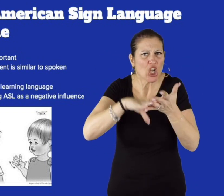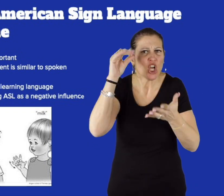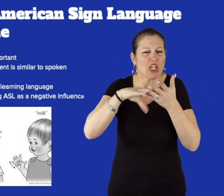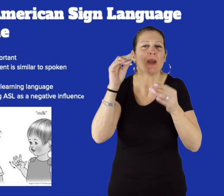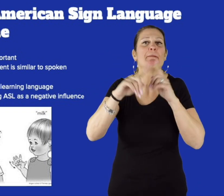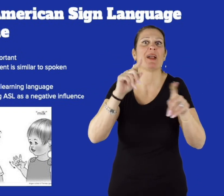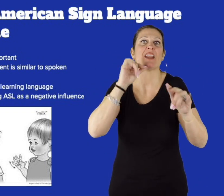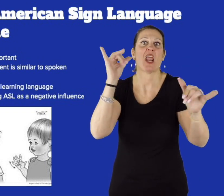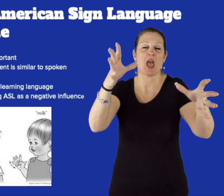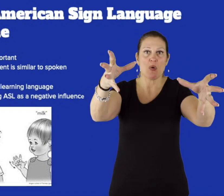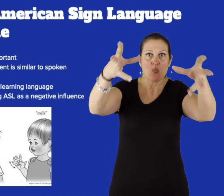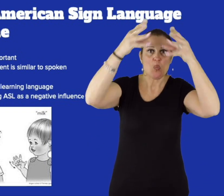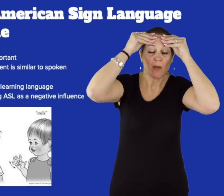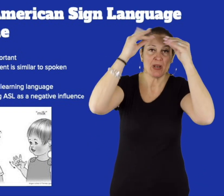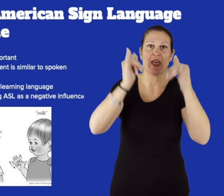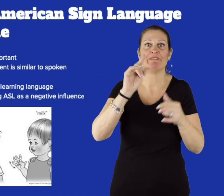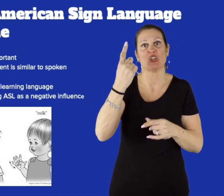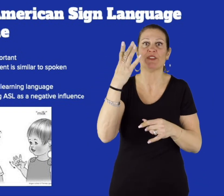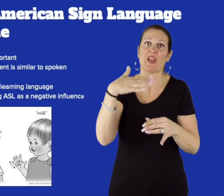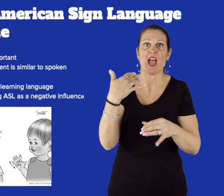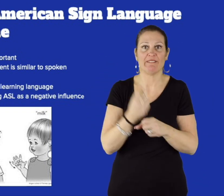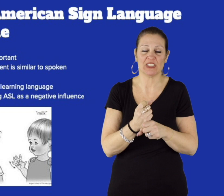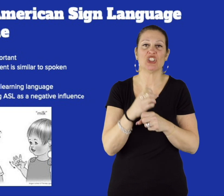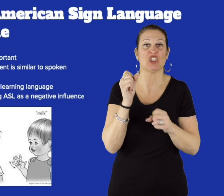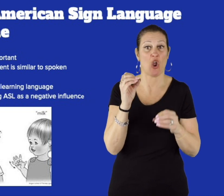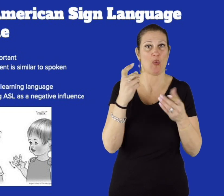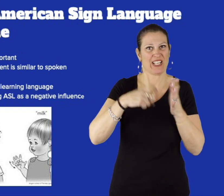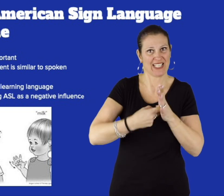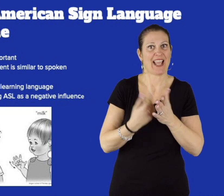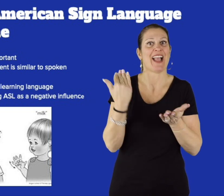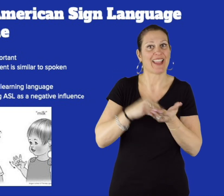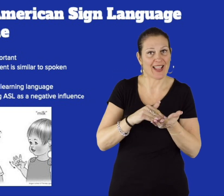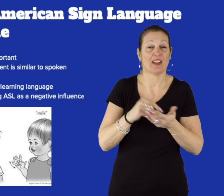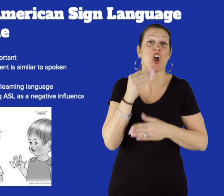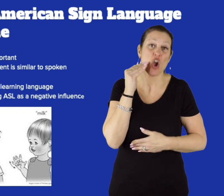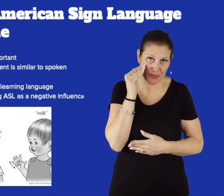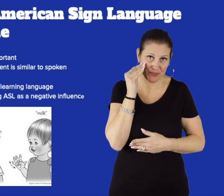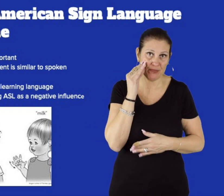still learning language but not at the same rapid pace that they are during those first five years.